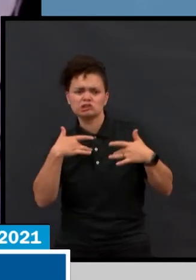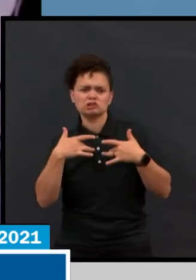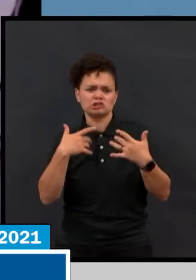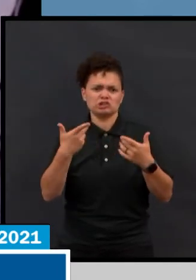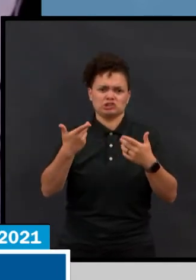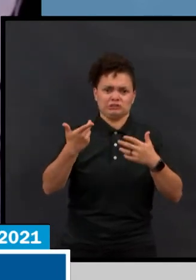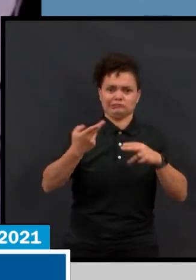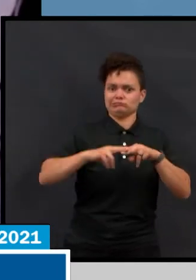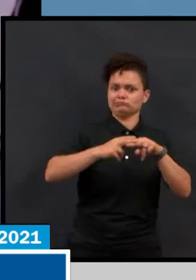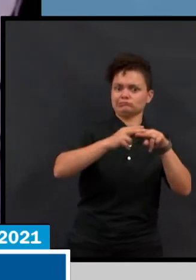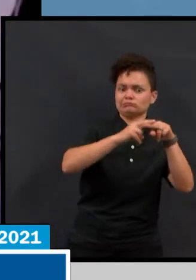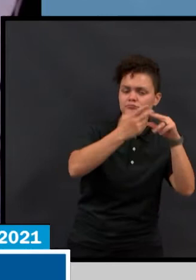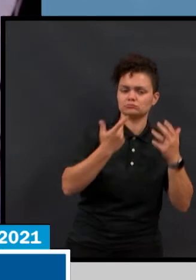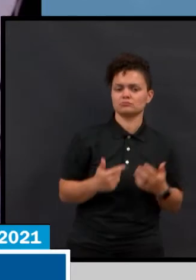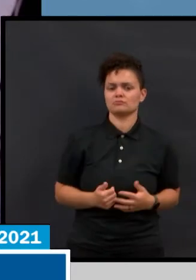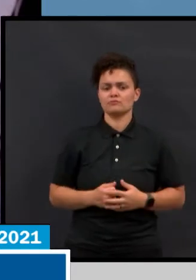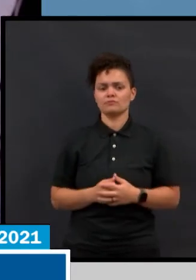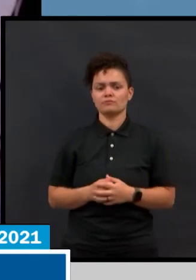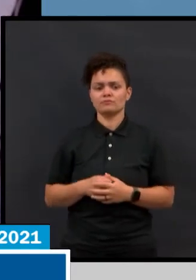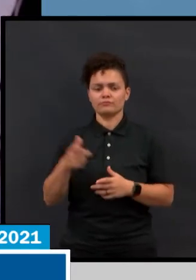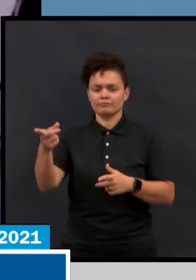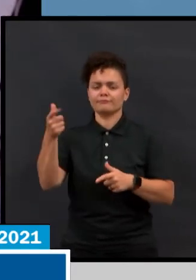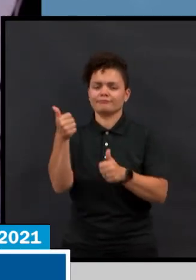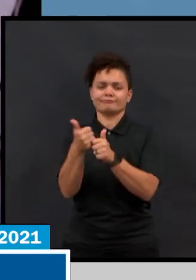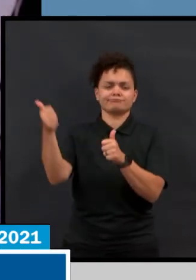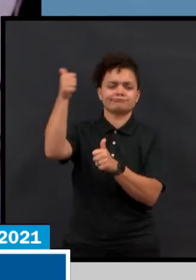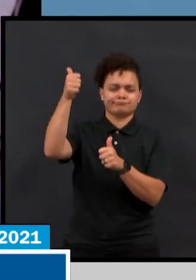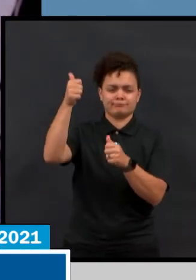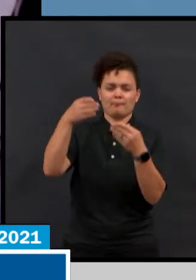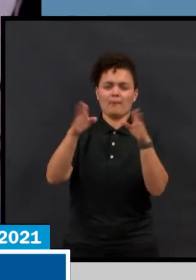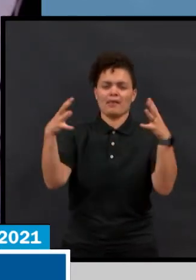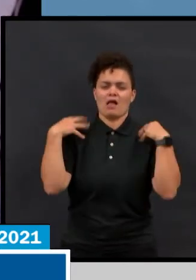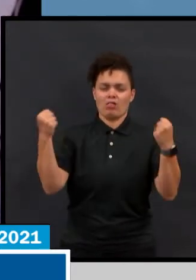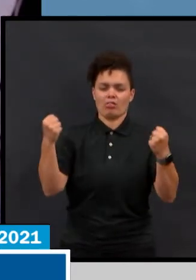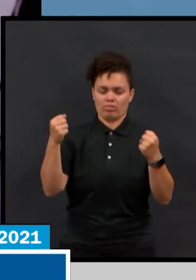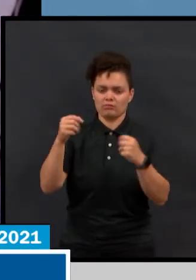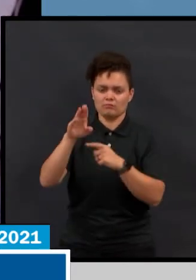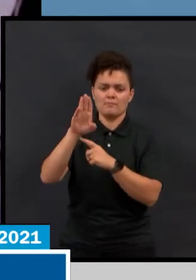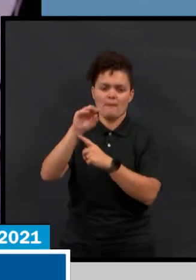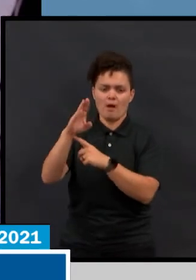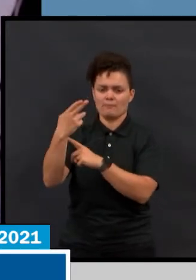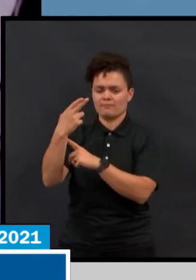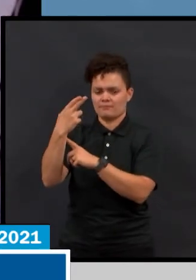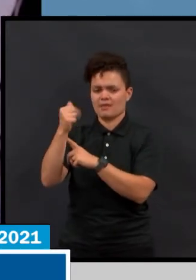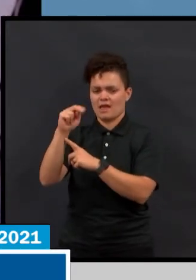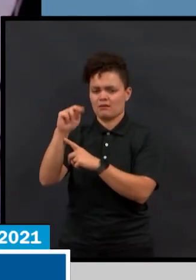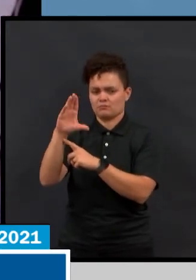the denver department of health and environment actually he is over that department and bob is